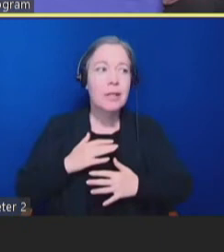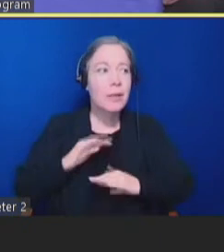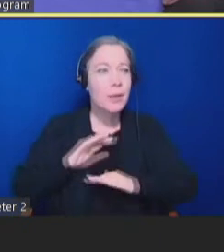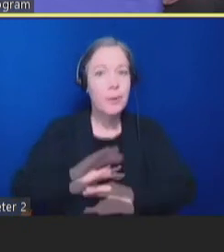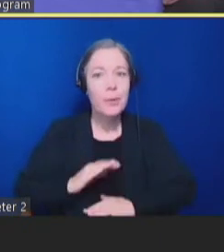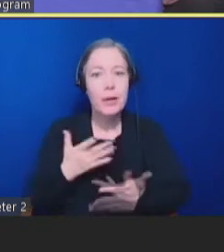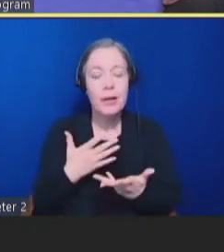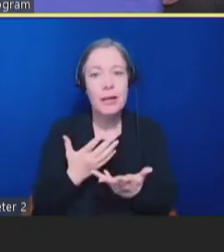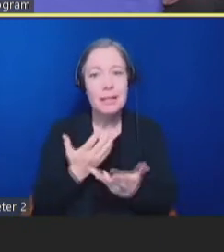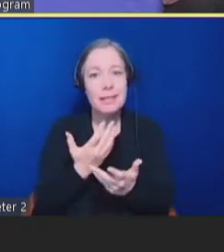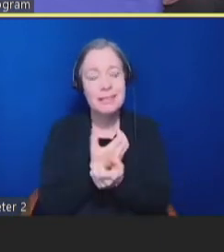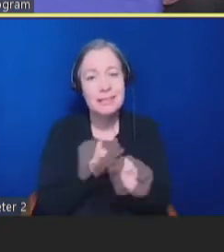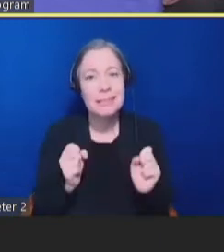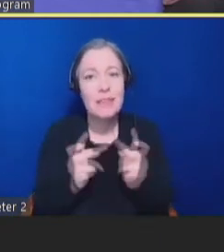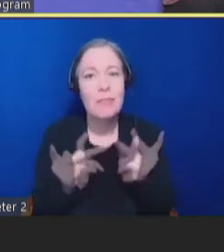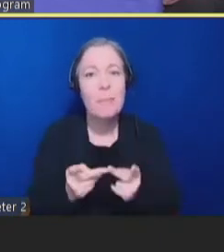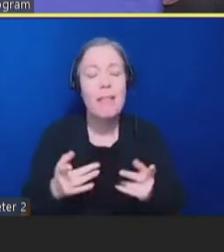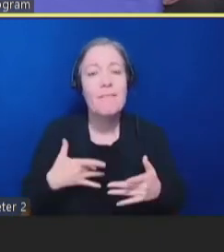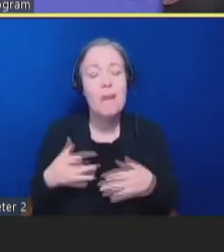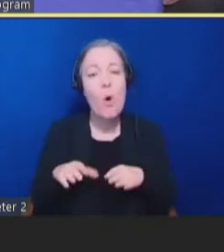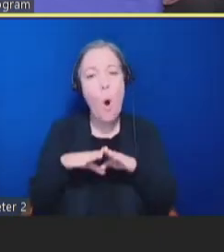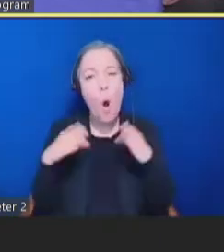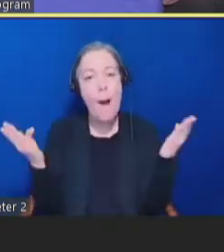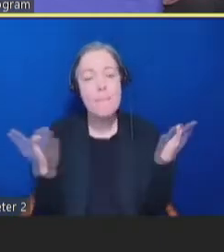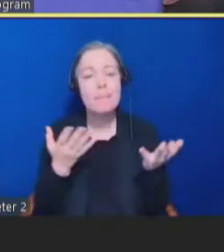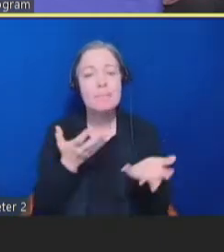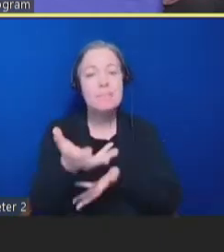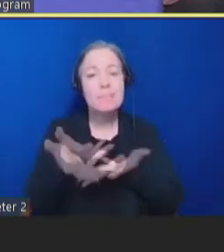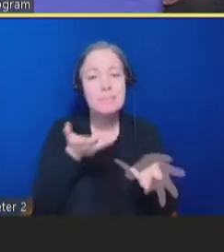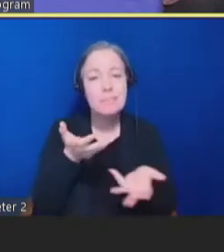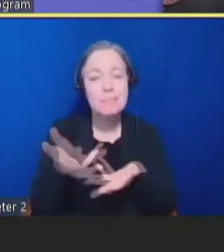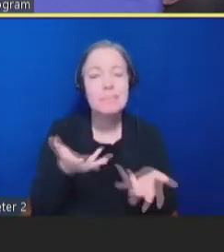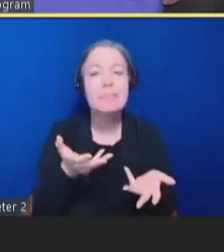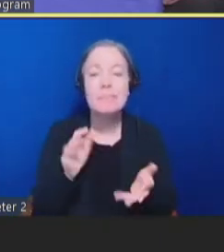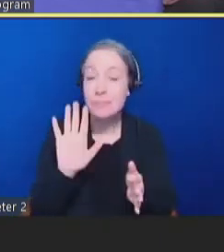So, that was more of the point I was trying to make. That sometimes, success is not necessarily